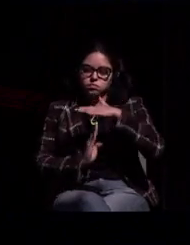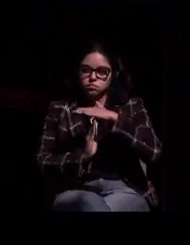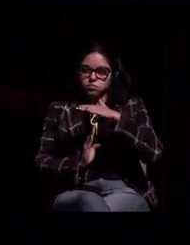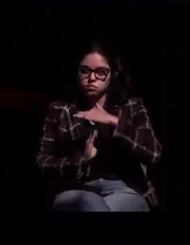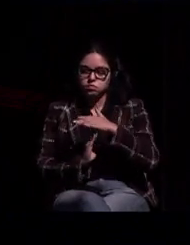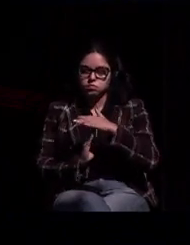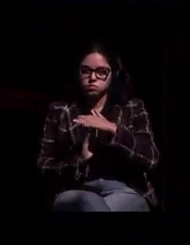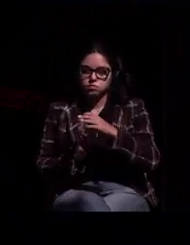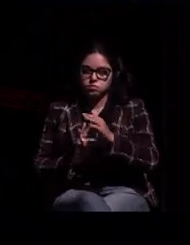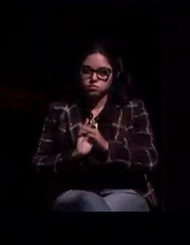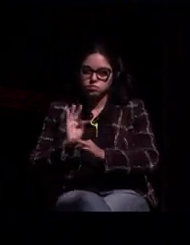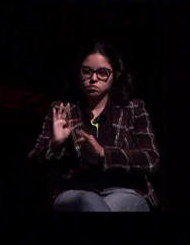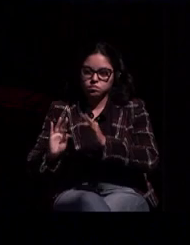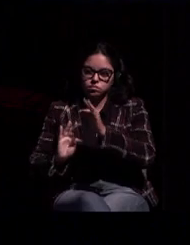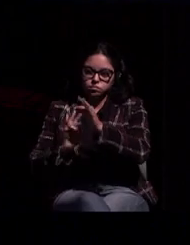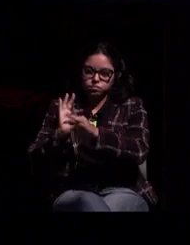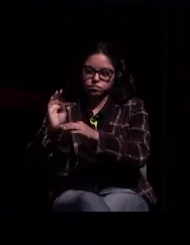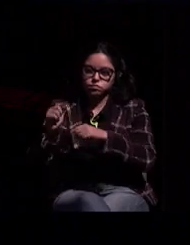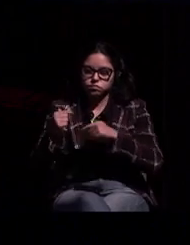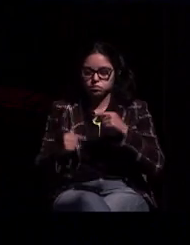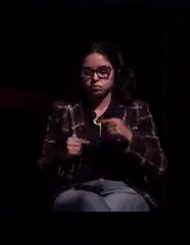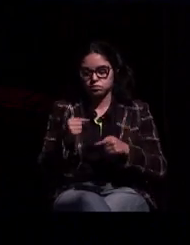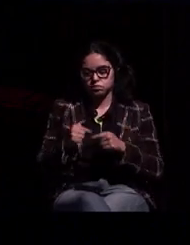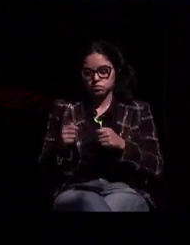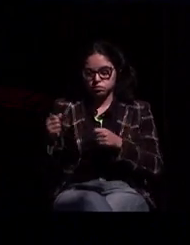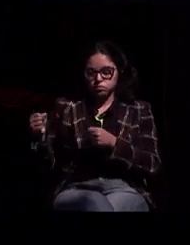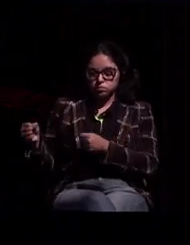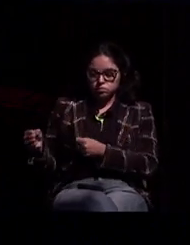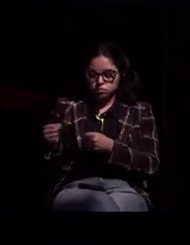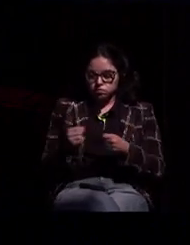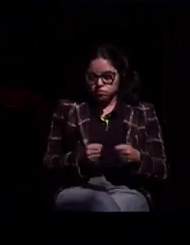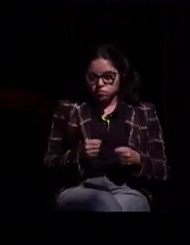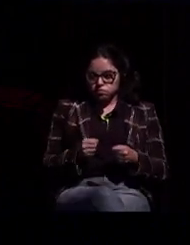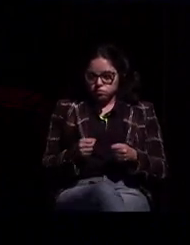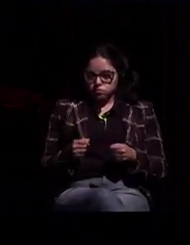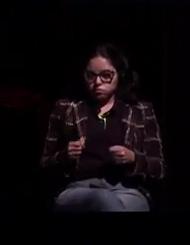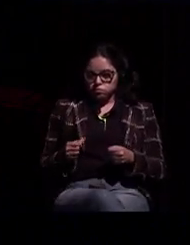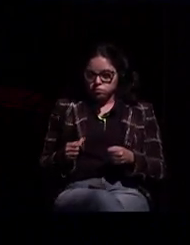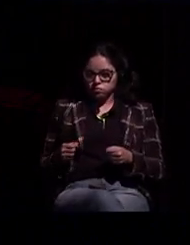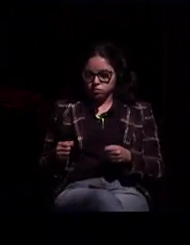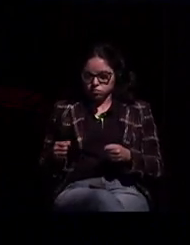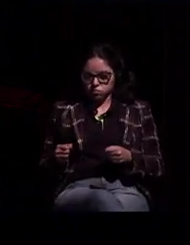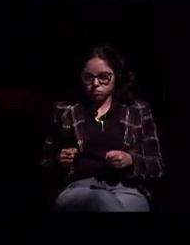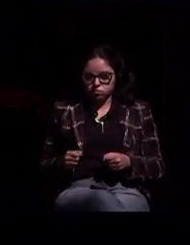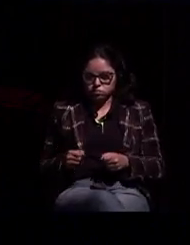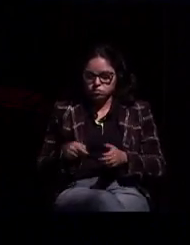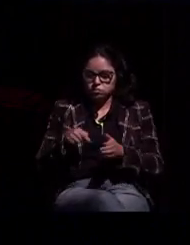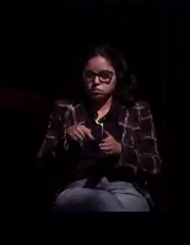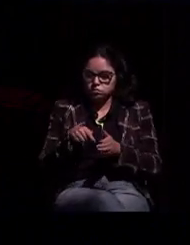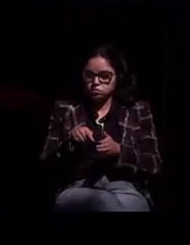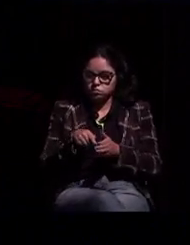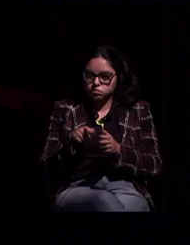a series of mechanisms to make work more intense and at the same time multi-task.